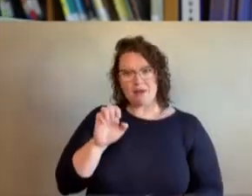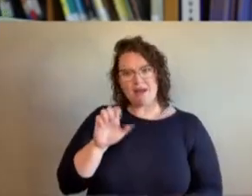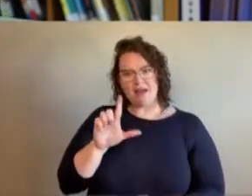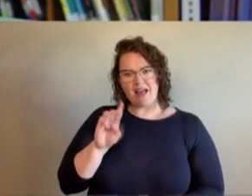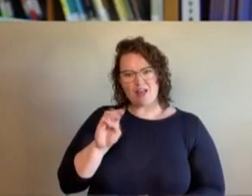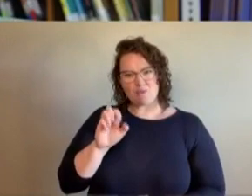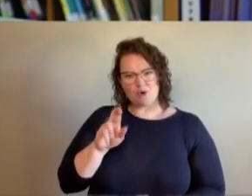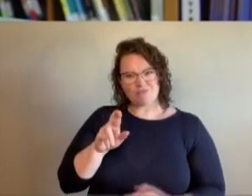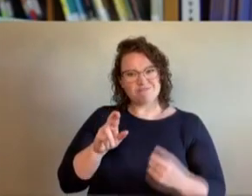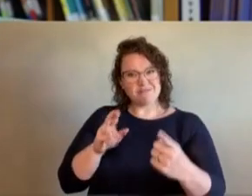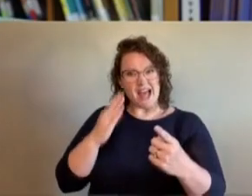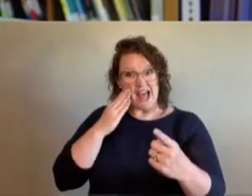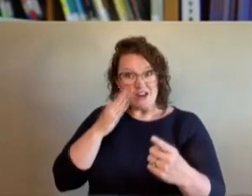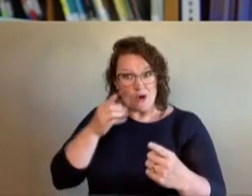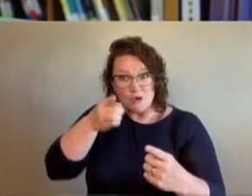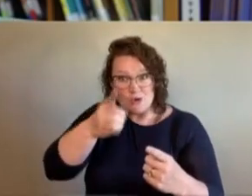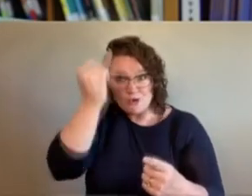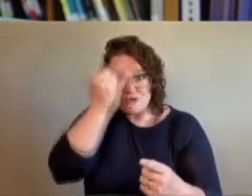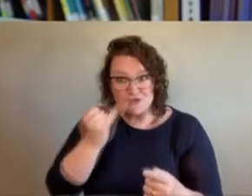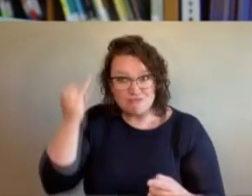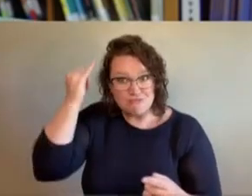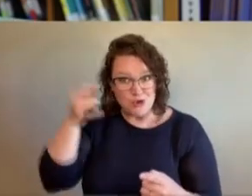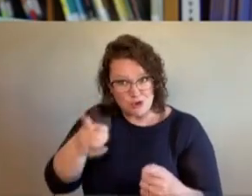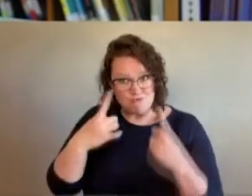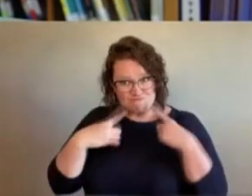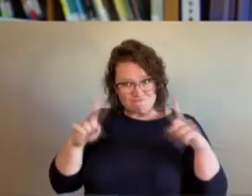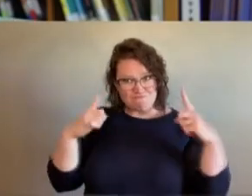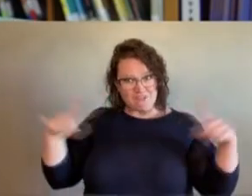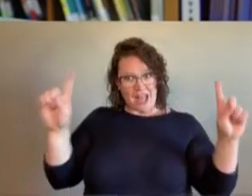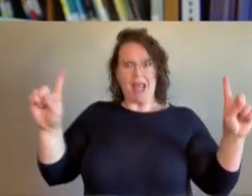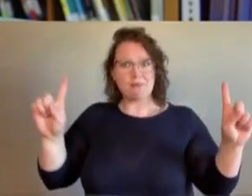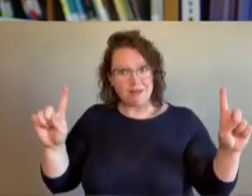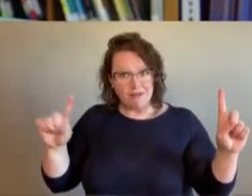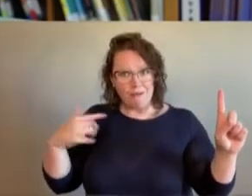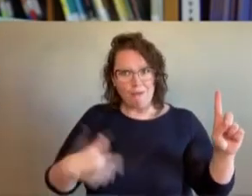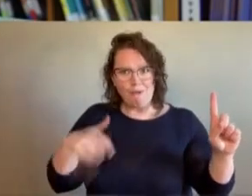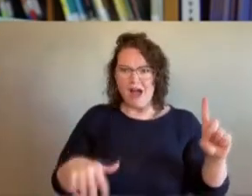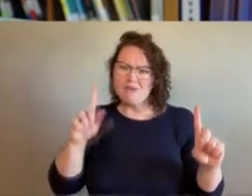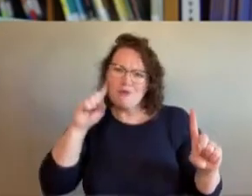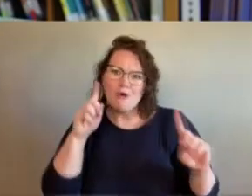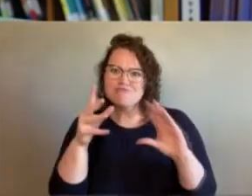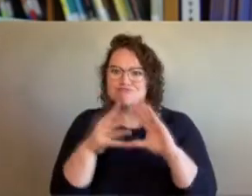tell him. He said his name is Elmer, I